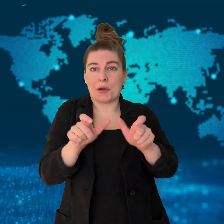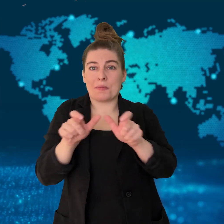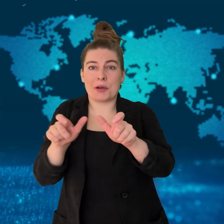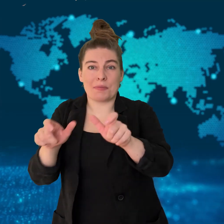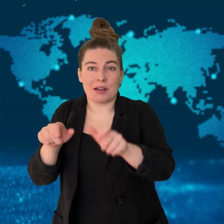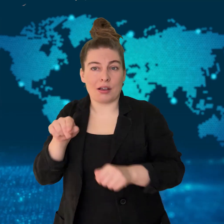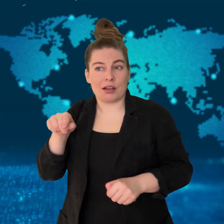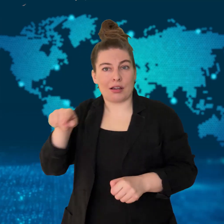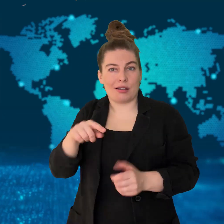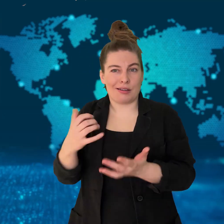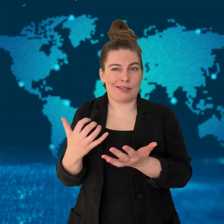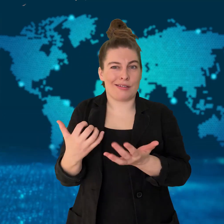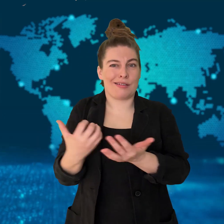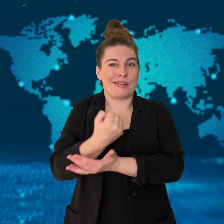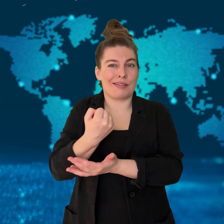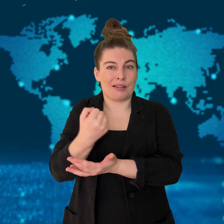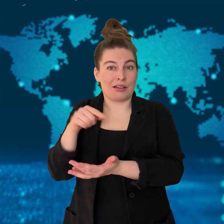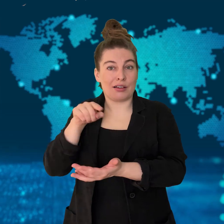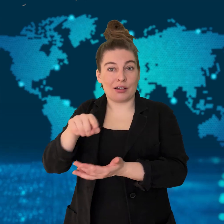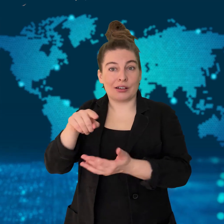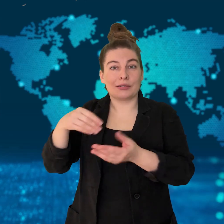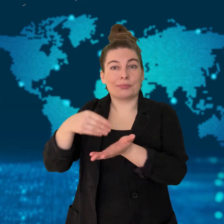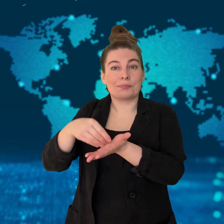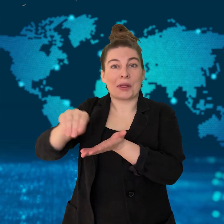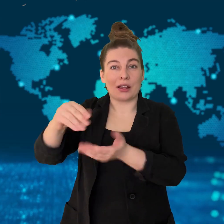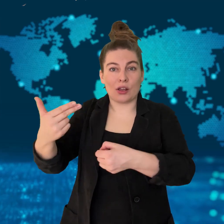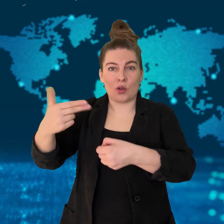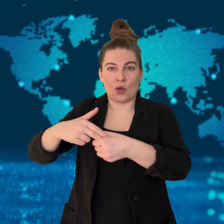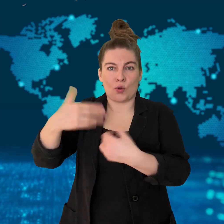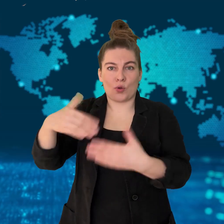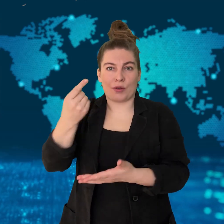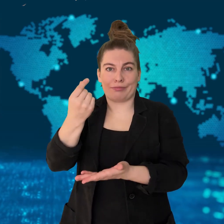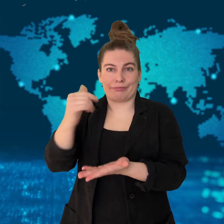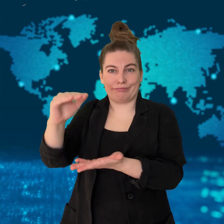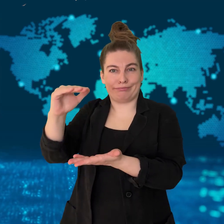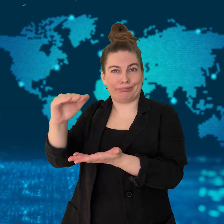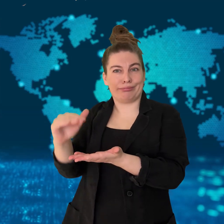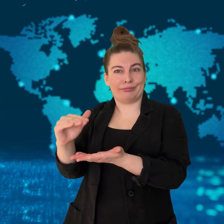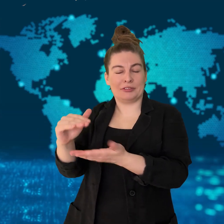been as great as had been hoped.